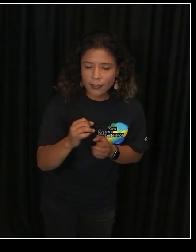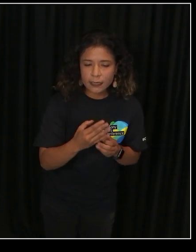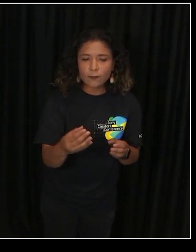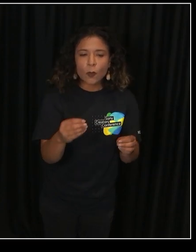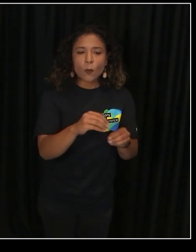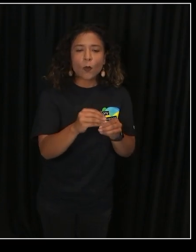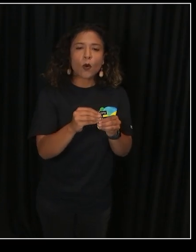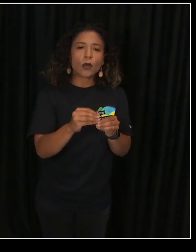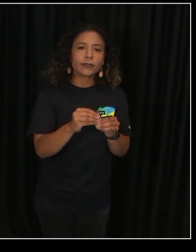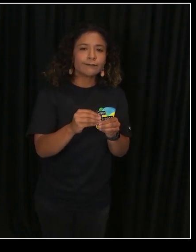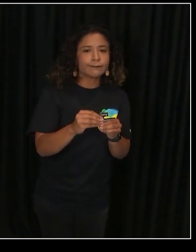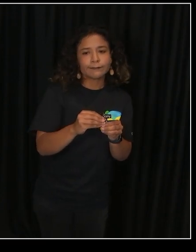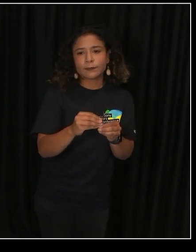when following another car into the corner.